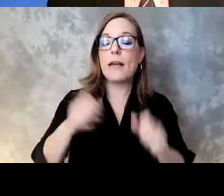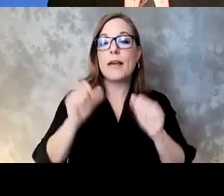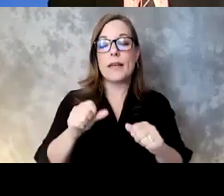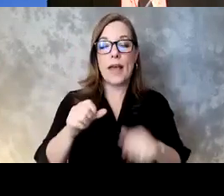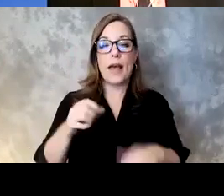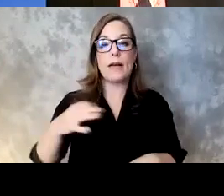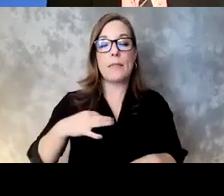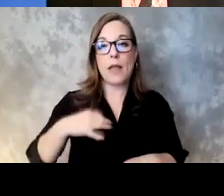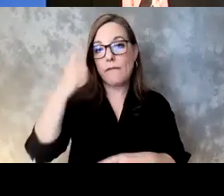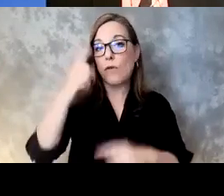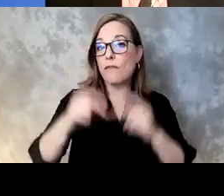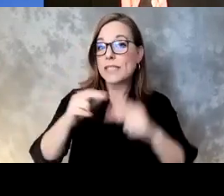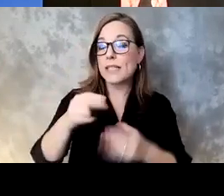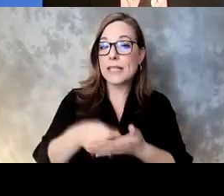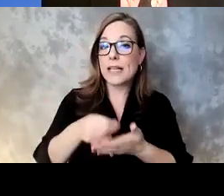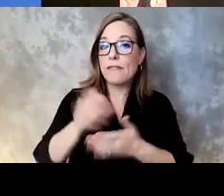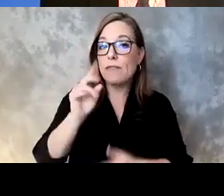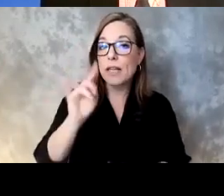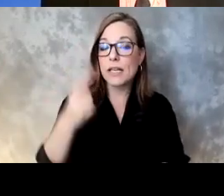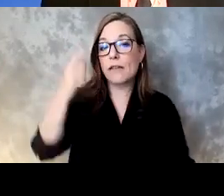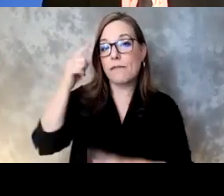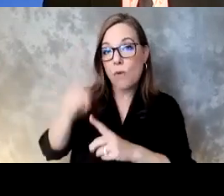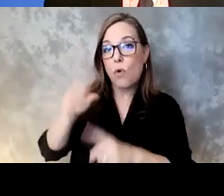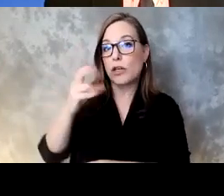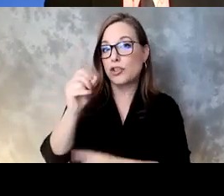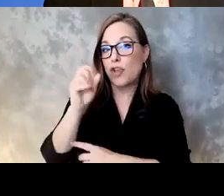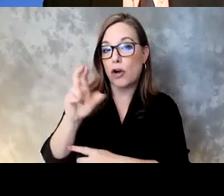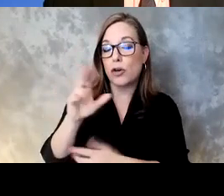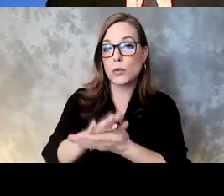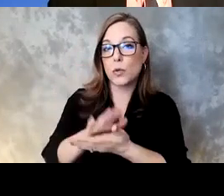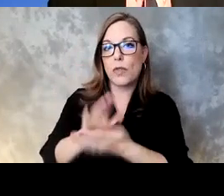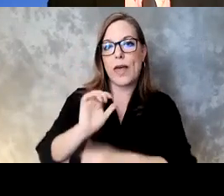behalf of charter schools who operate on district property. Funding may be used to construct